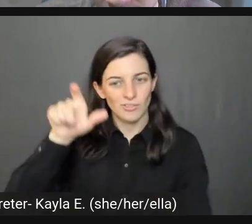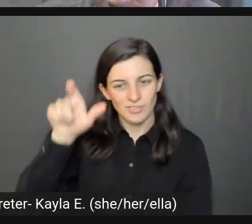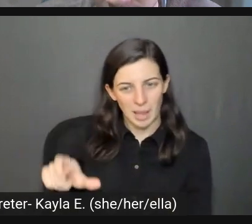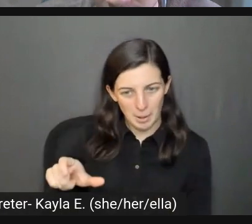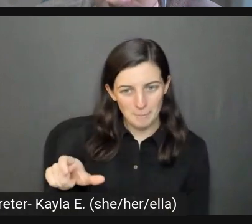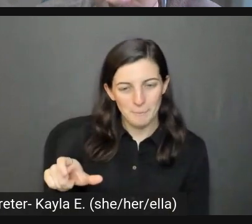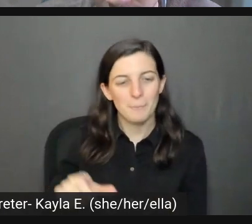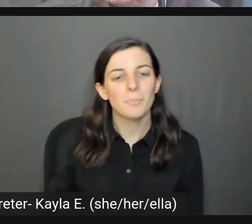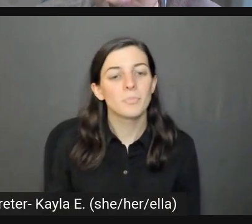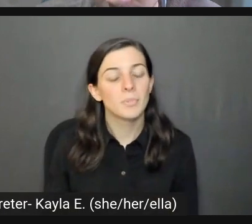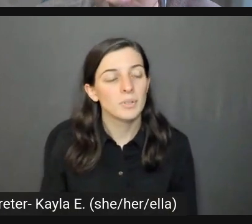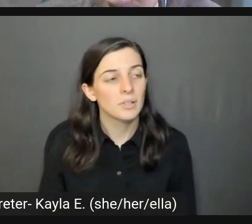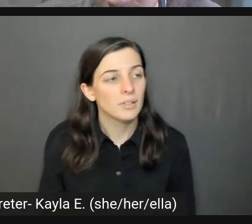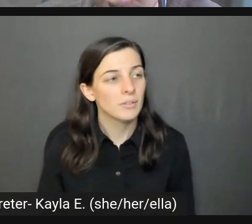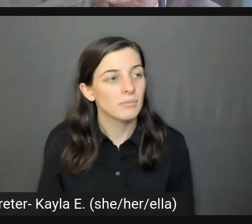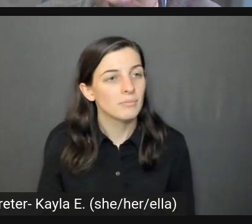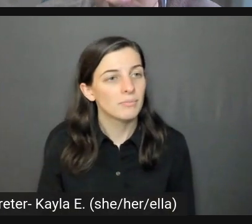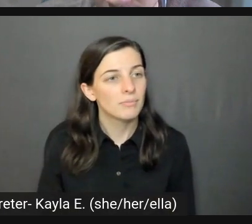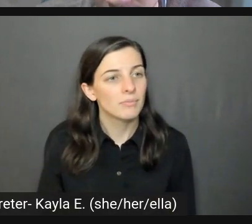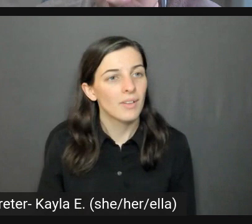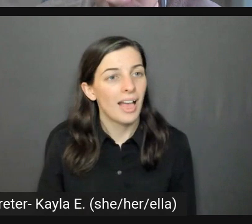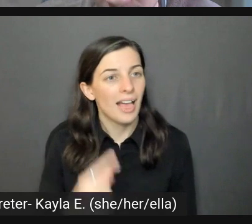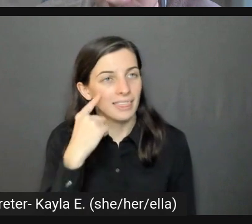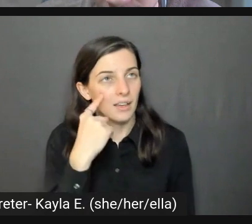I think one of the questions I had is